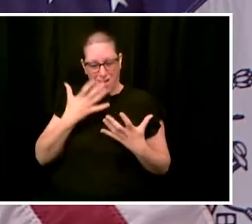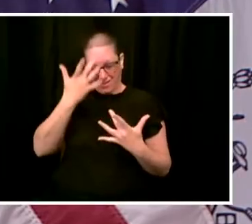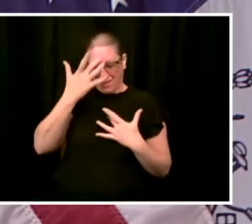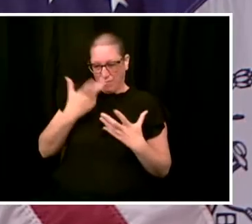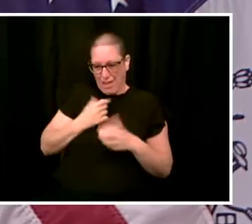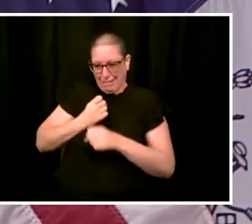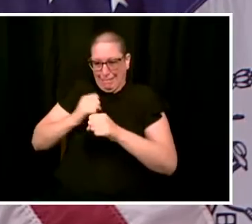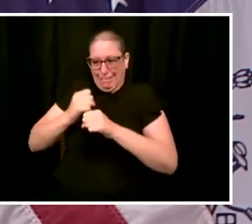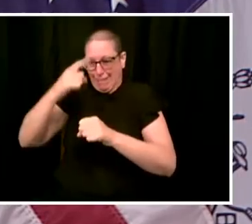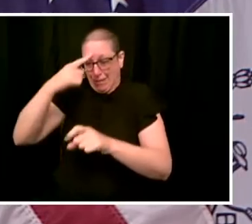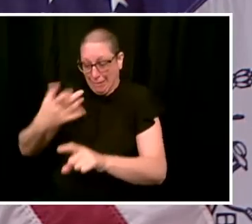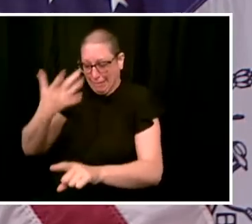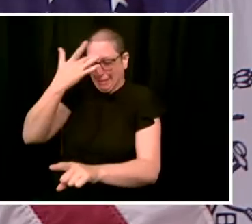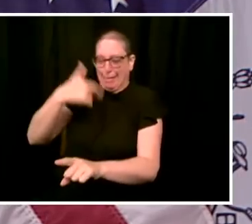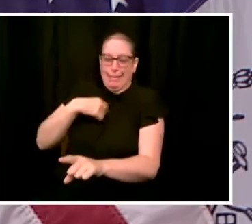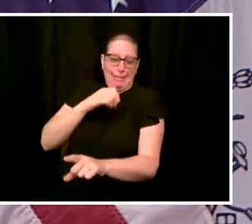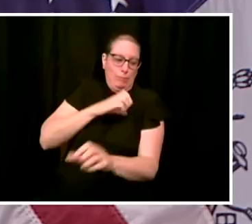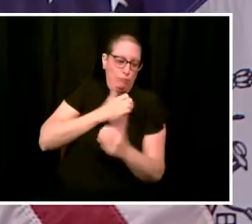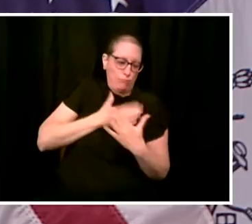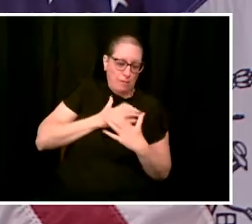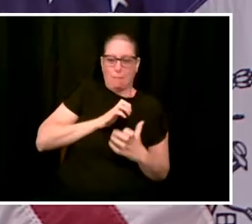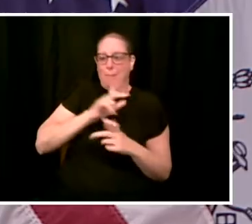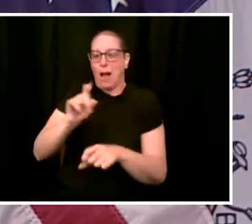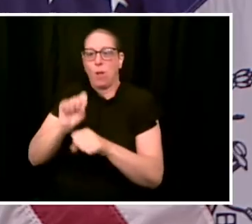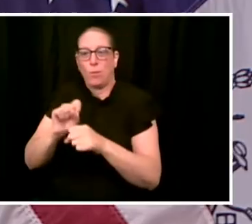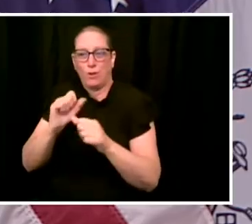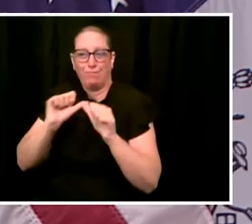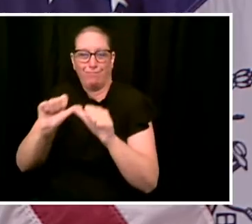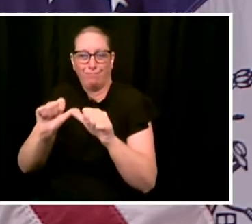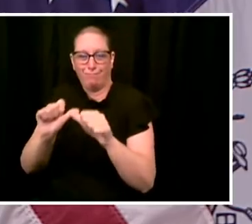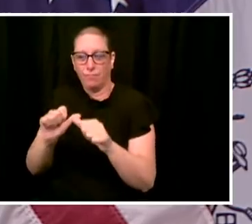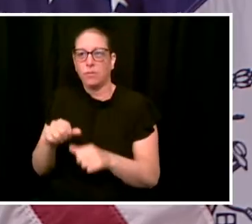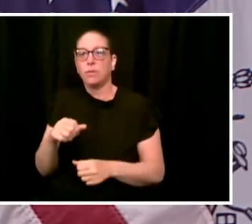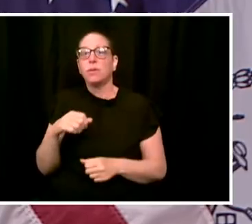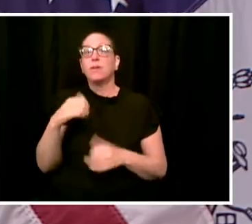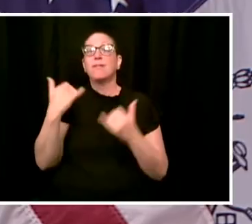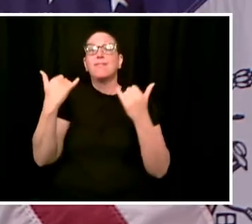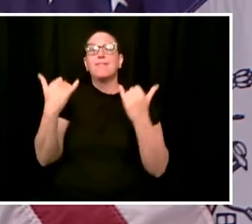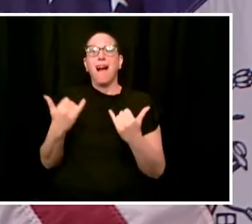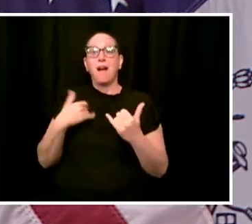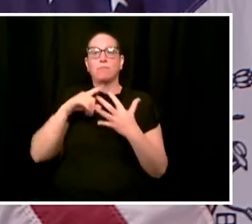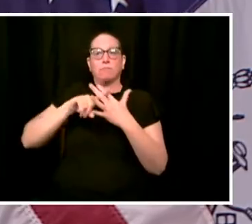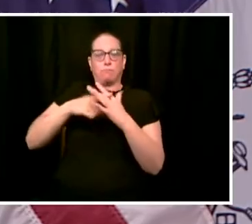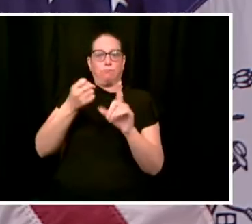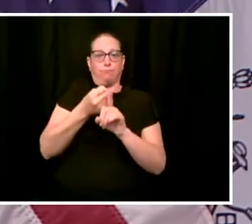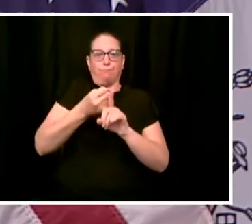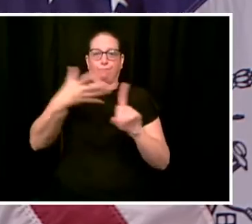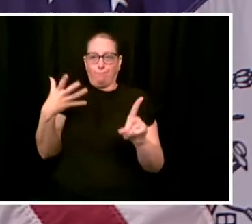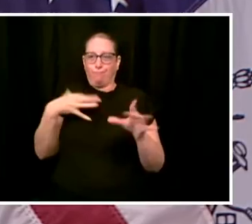AS WET SAREDT TO DO EVEN THE COMMIT-BE FOFI FEMT ON WH OLANAD THPREEXISTING CONDINT WE'RI TO BE BROADENING THAT BECAUSE BY